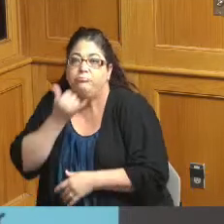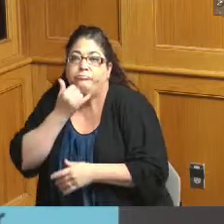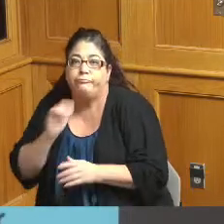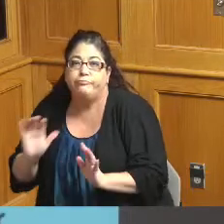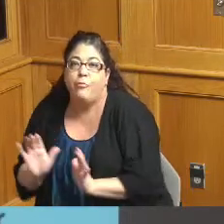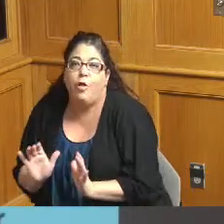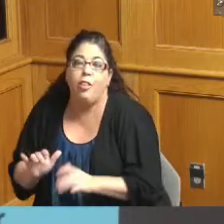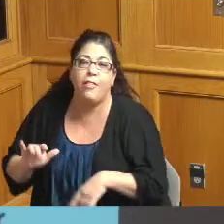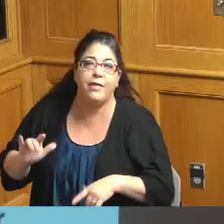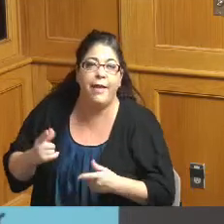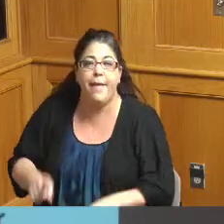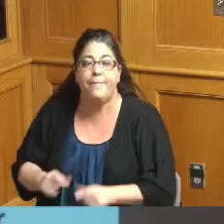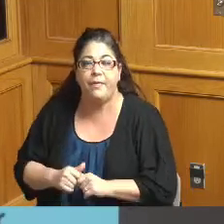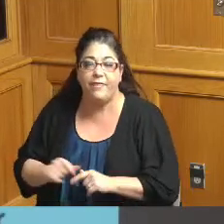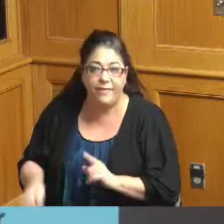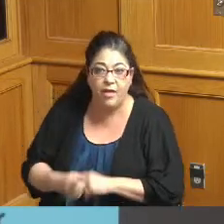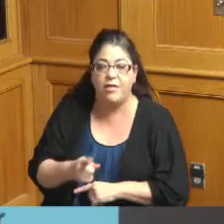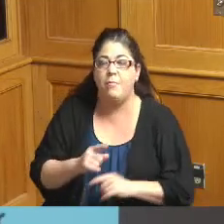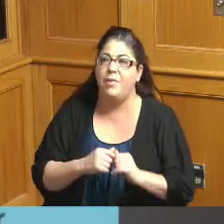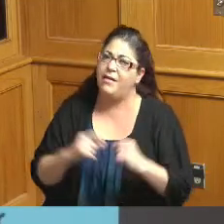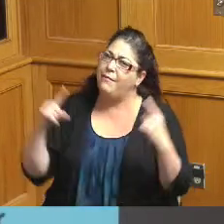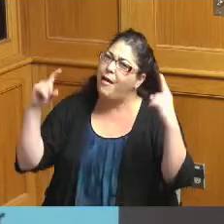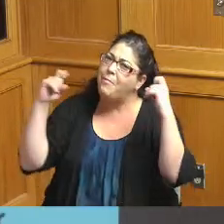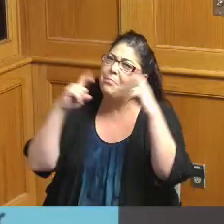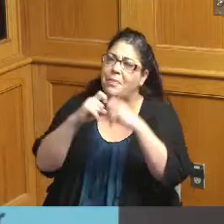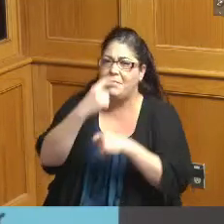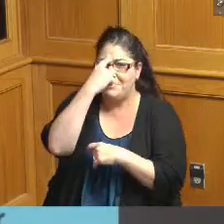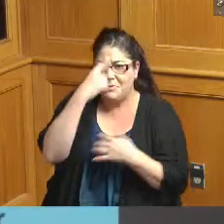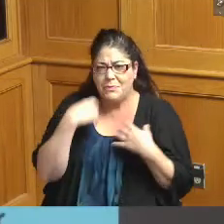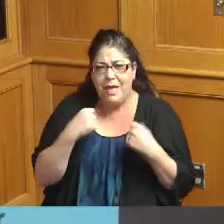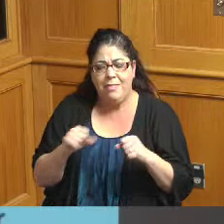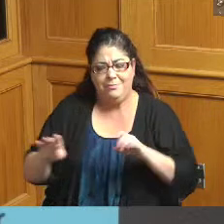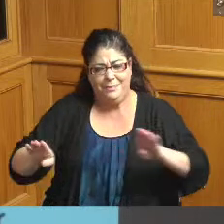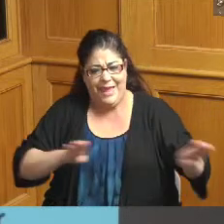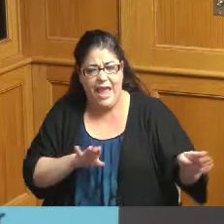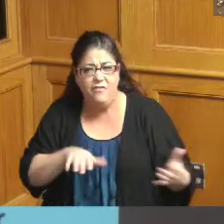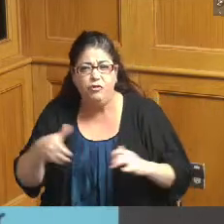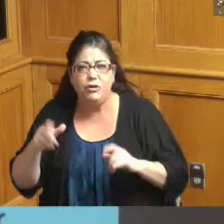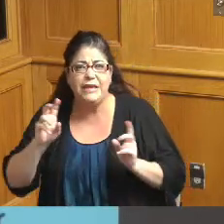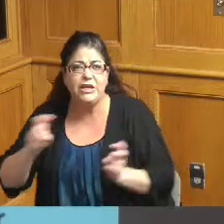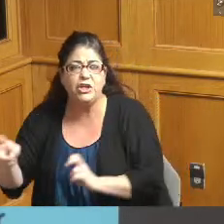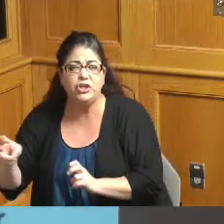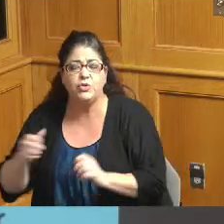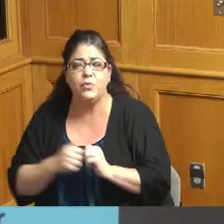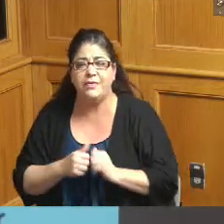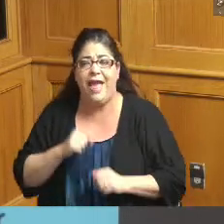are kids with really complex mental health needs behavioral issues and they're sitting because all